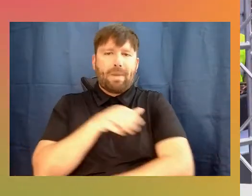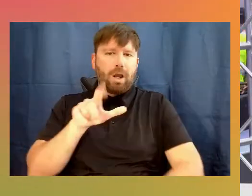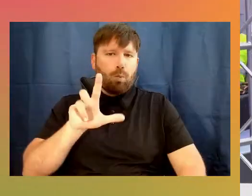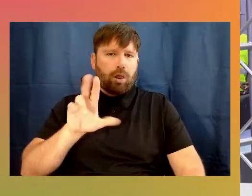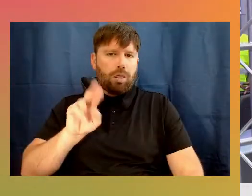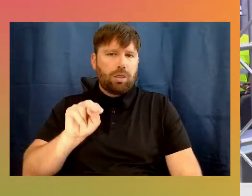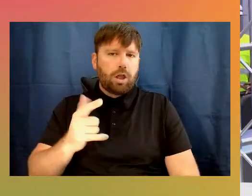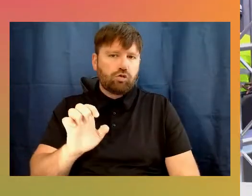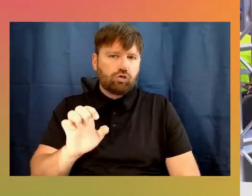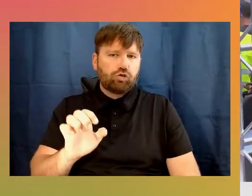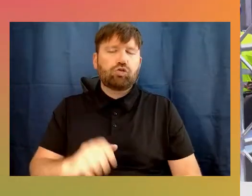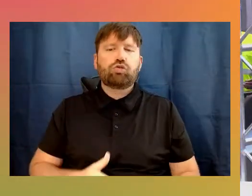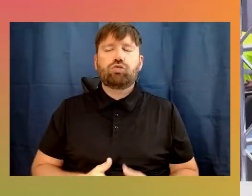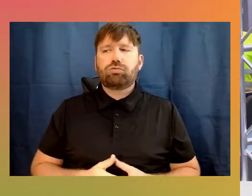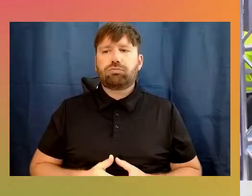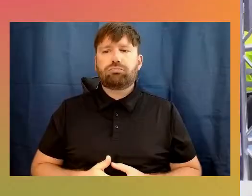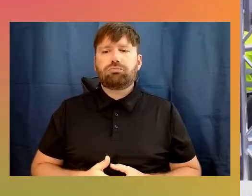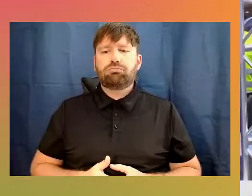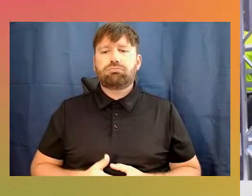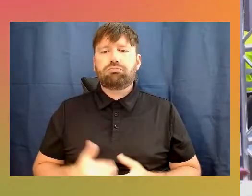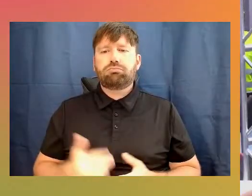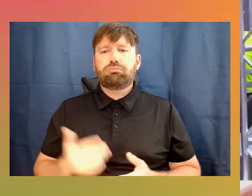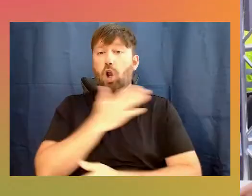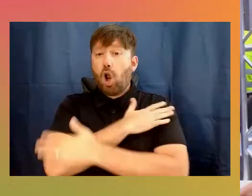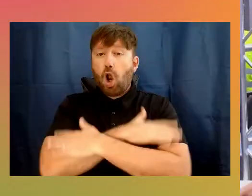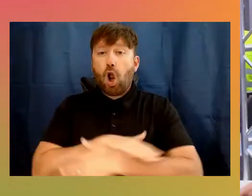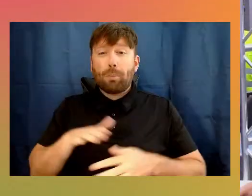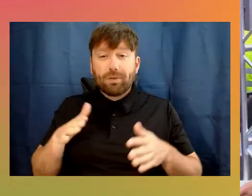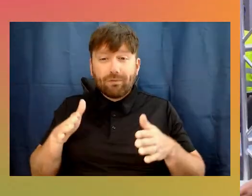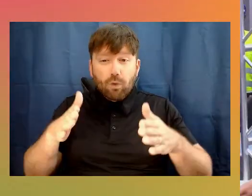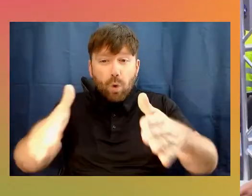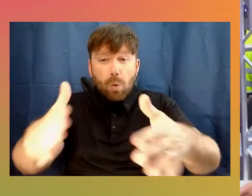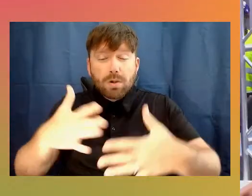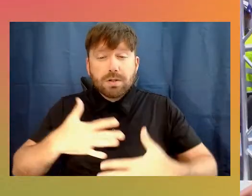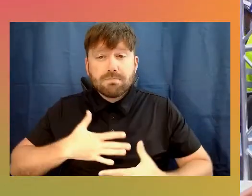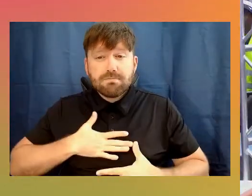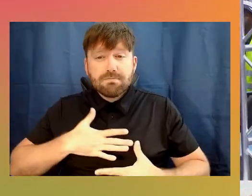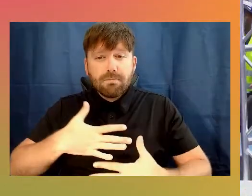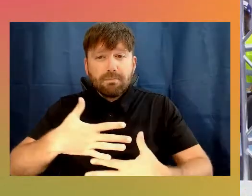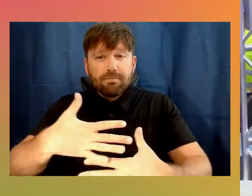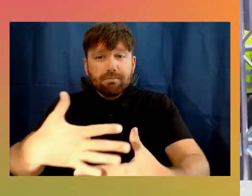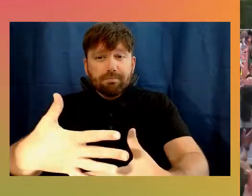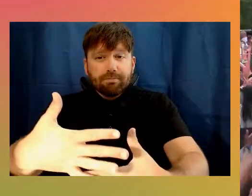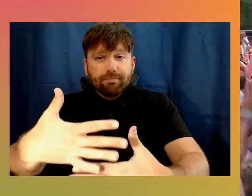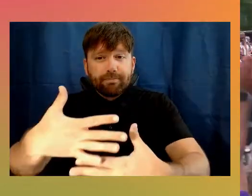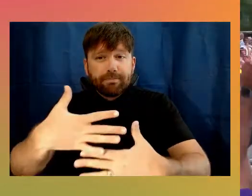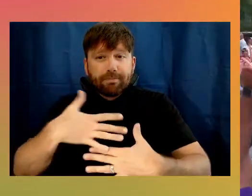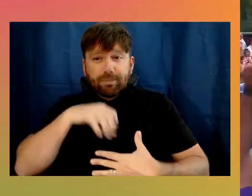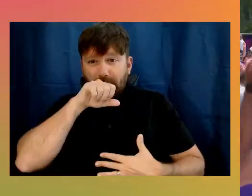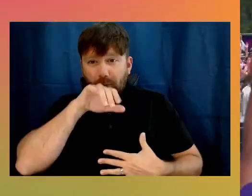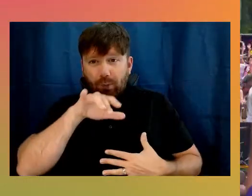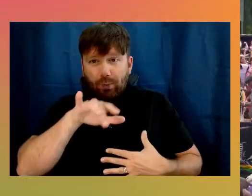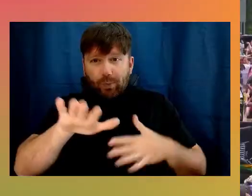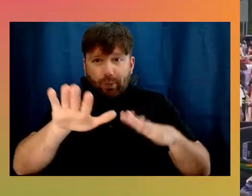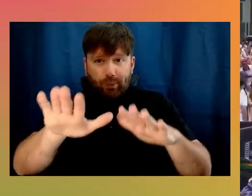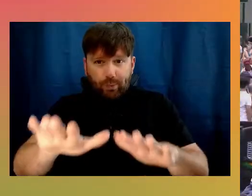SOFTLY TAKE THE LEFT TOES BACK AND FIND THAT POWER LUNGE. ARMS REACH FORWARD, TAKE ONE